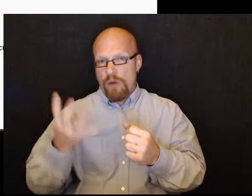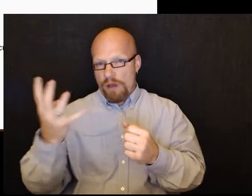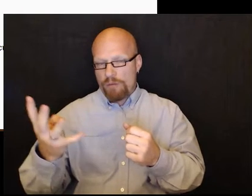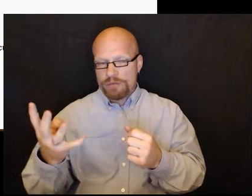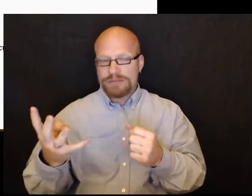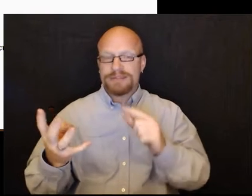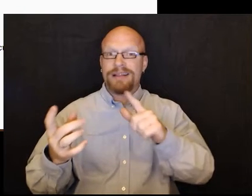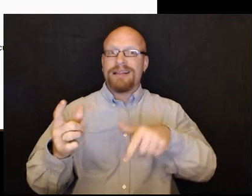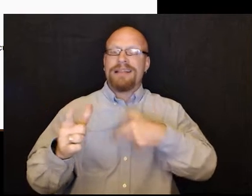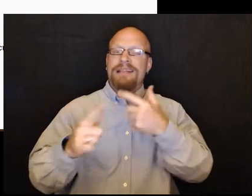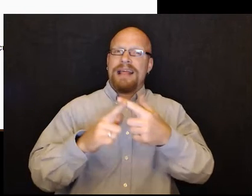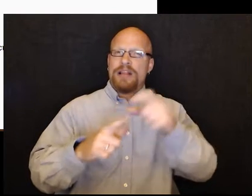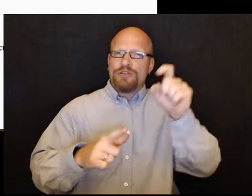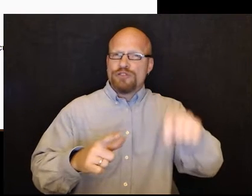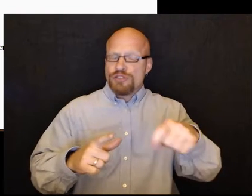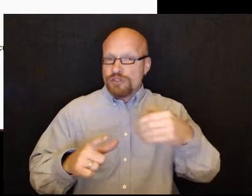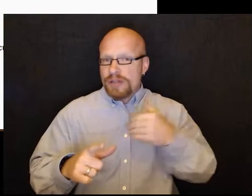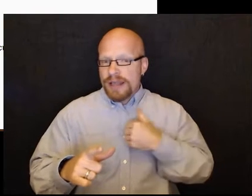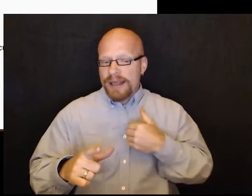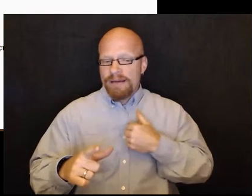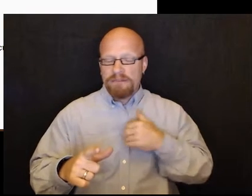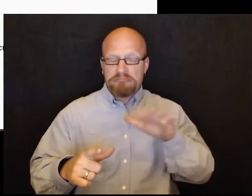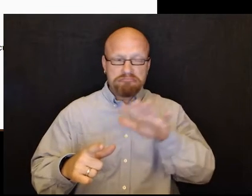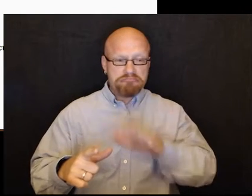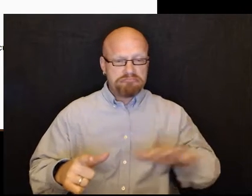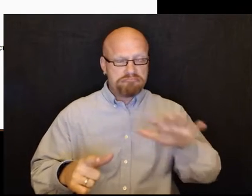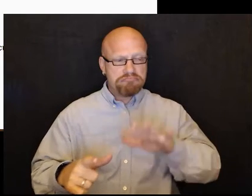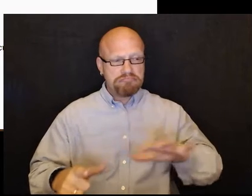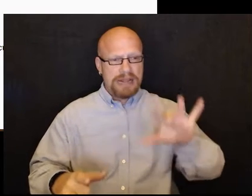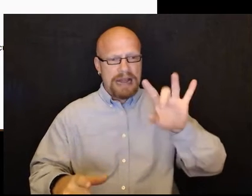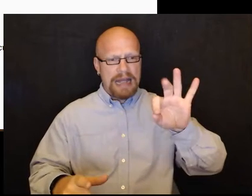we would meet normally four times a week for four hours and then you should